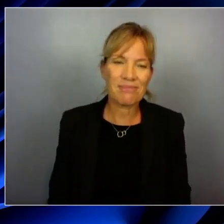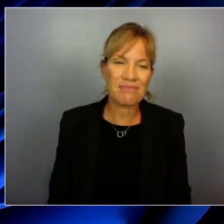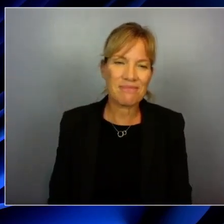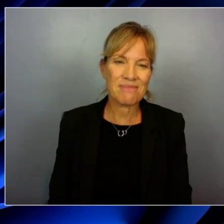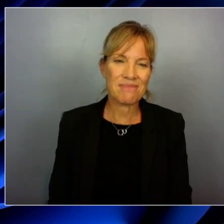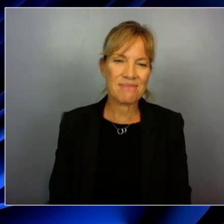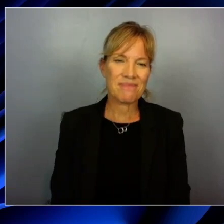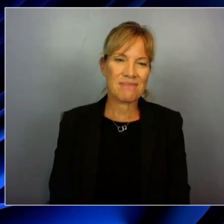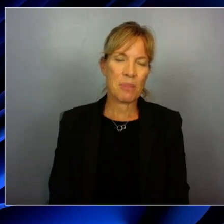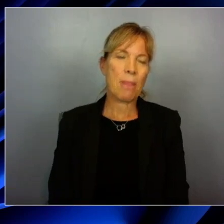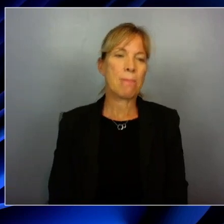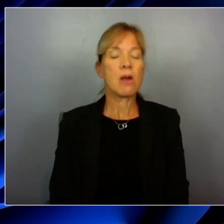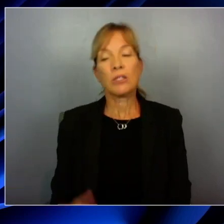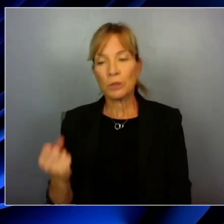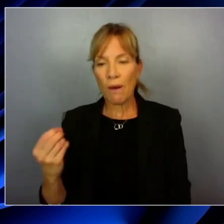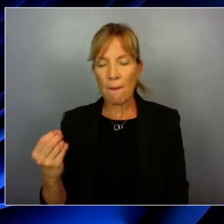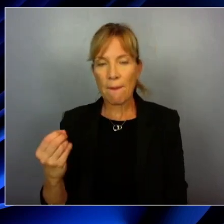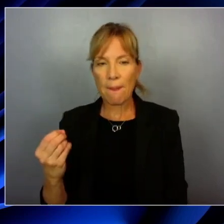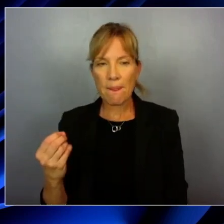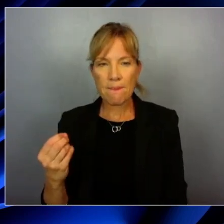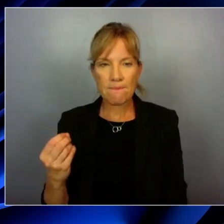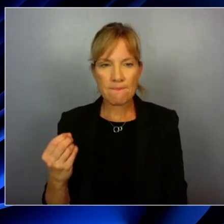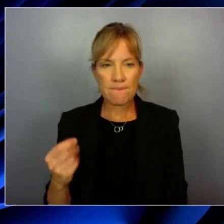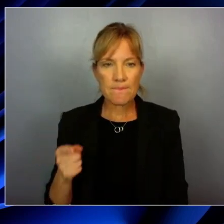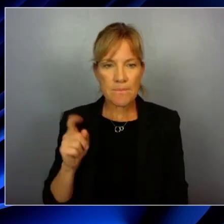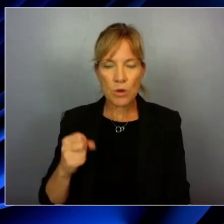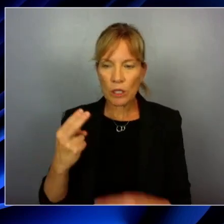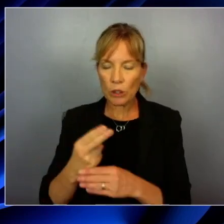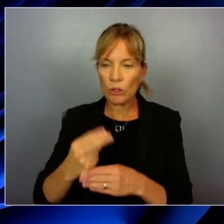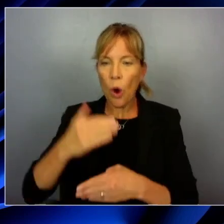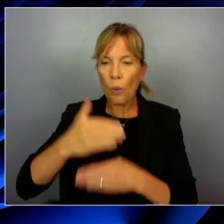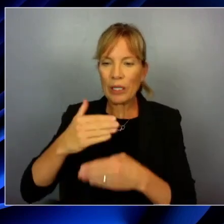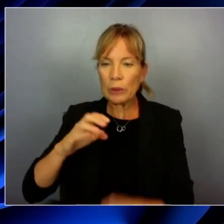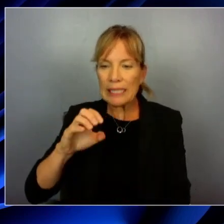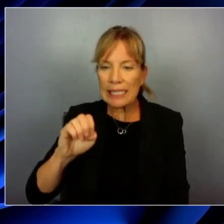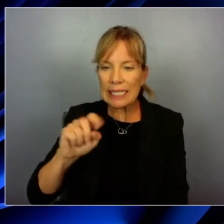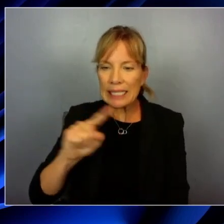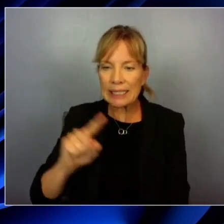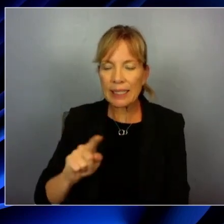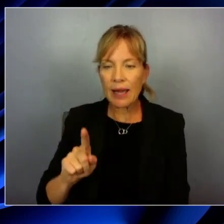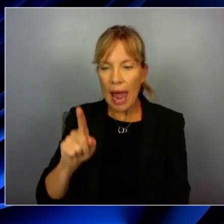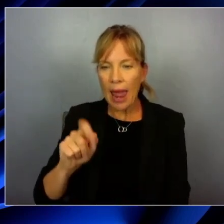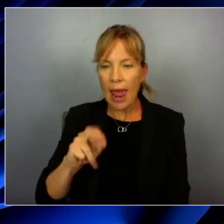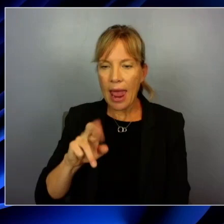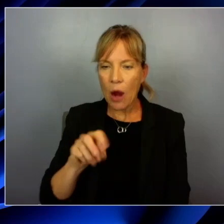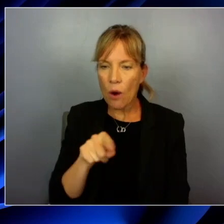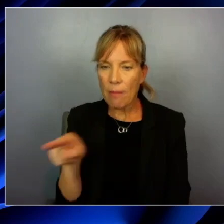So you could use Windows Key + Z and you can arrow around back and forth and you can